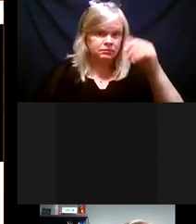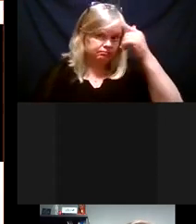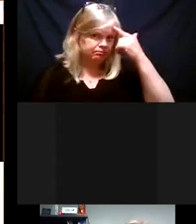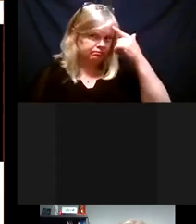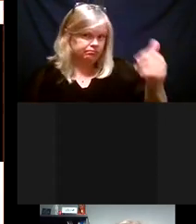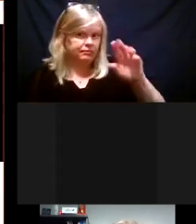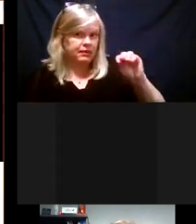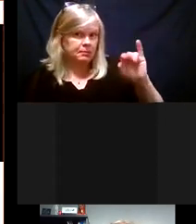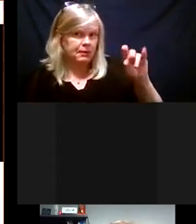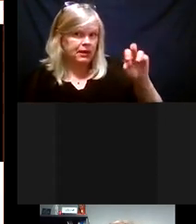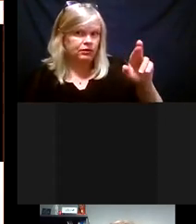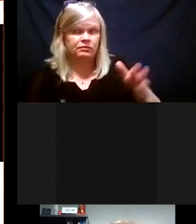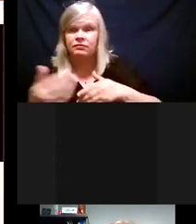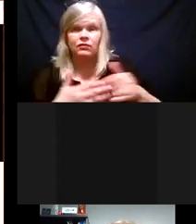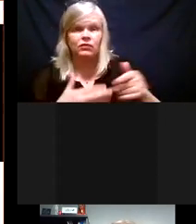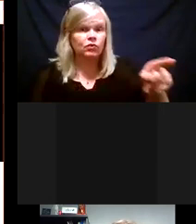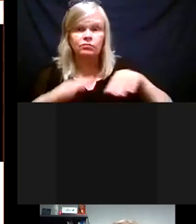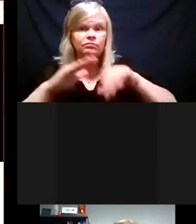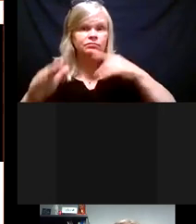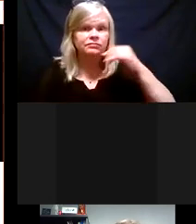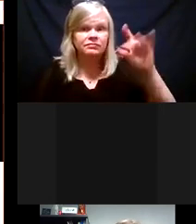THOUGH THEY ARE A MINOR, WHETHER OR NOT THEY UNDERGO THAT